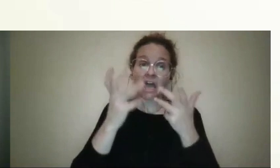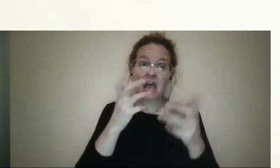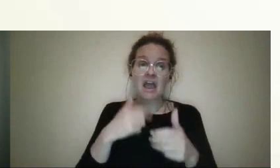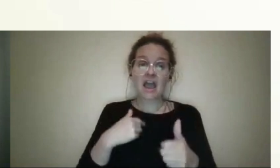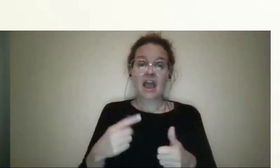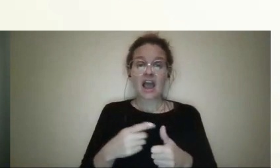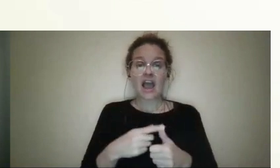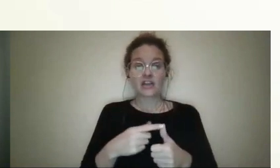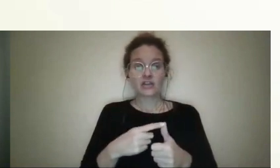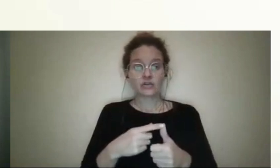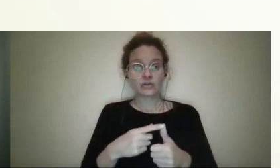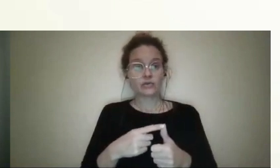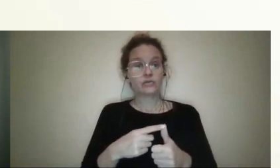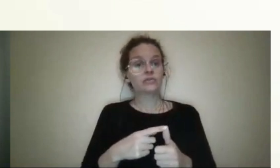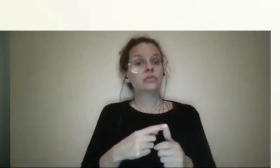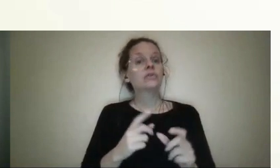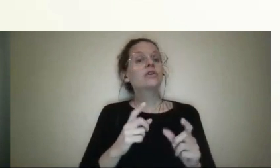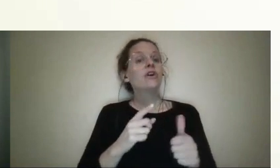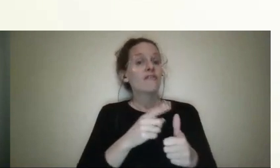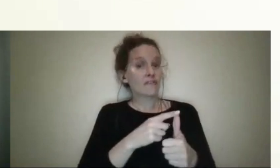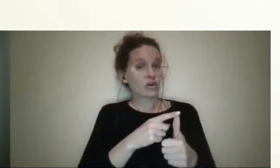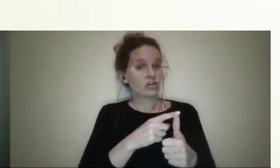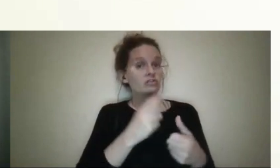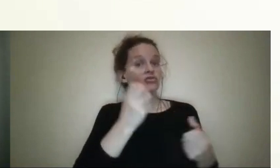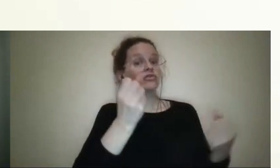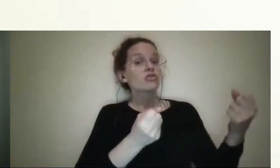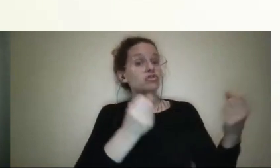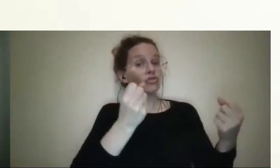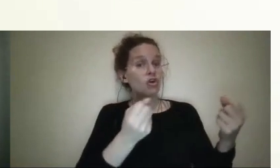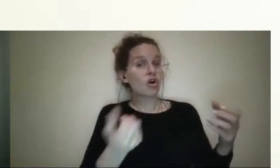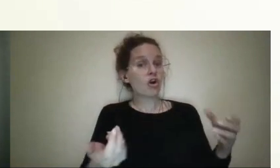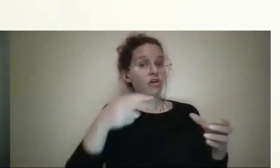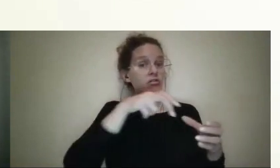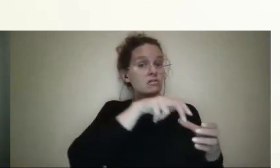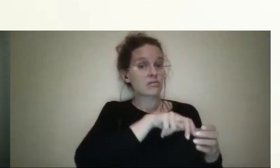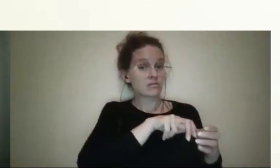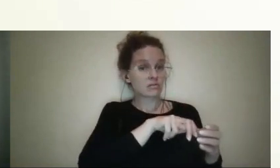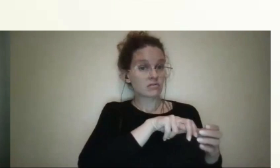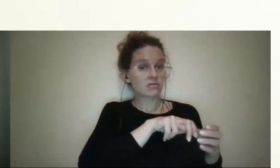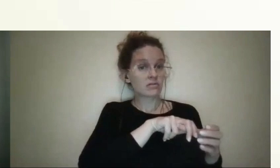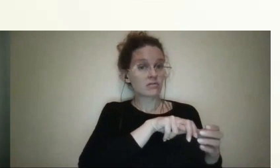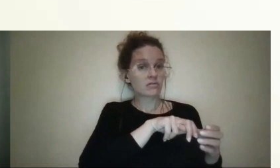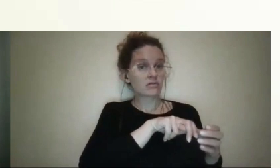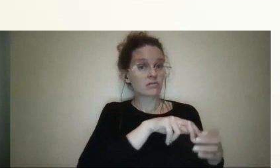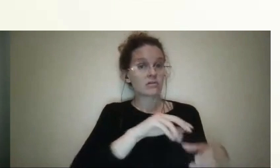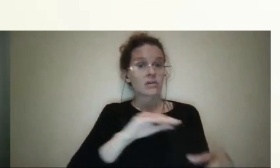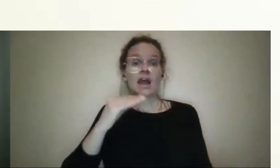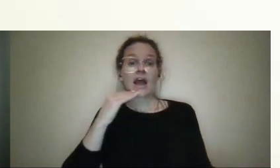"First get in the car and then when we get home, you get this." Okay so these